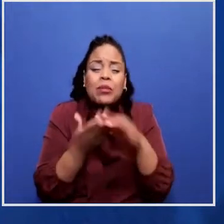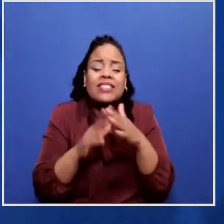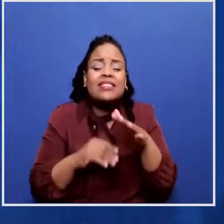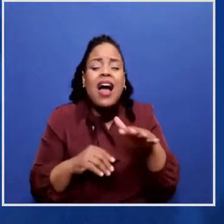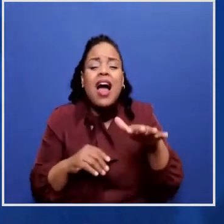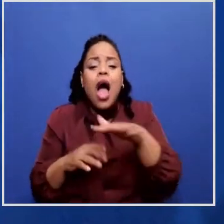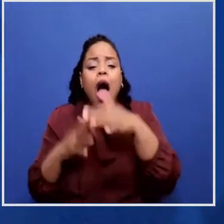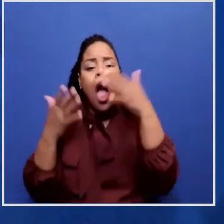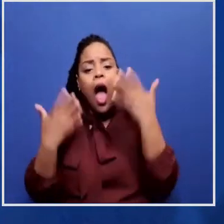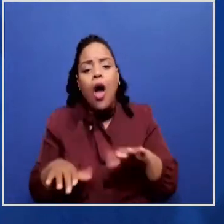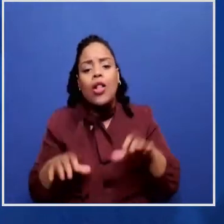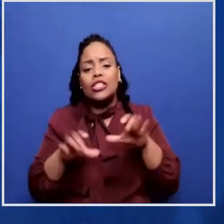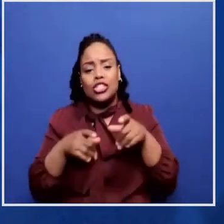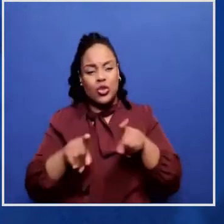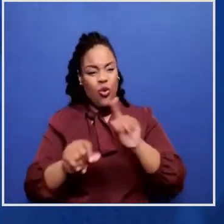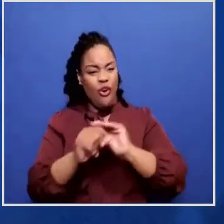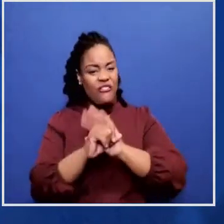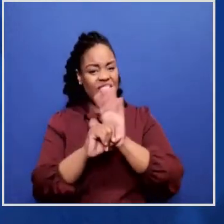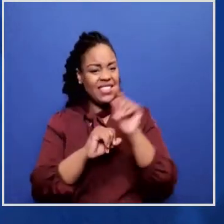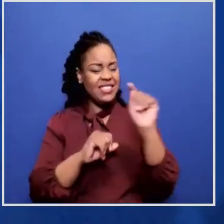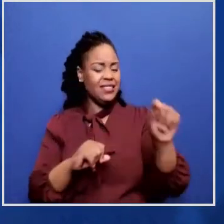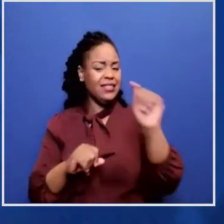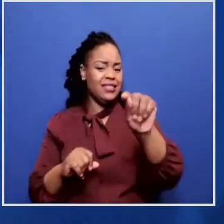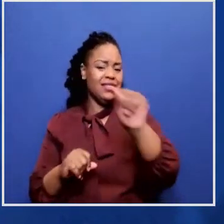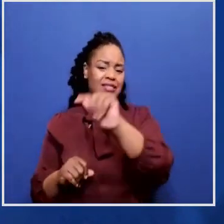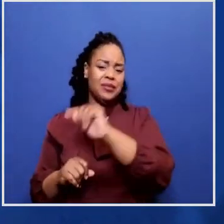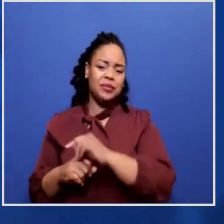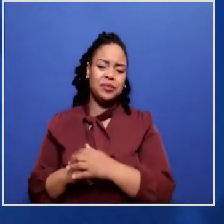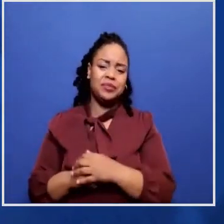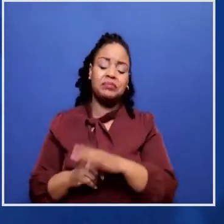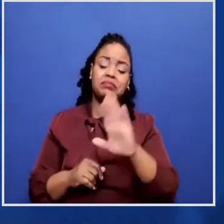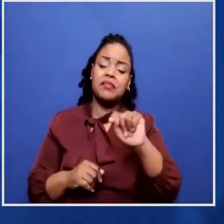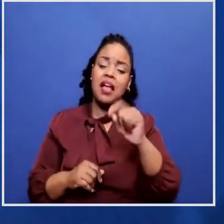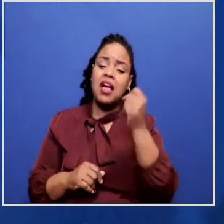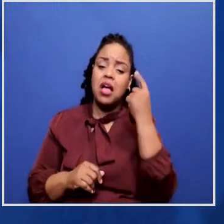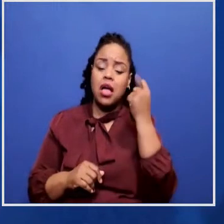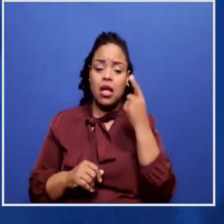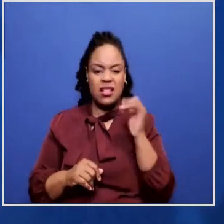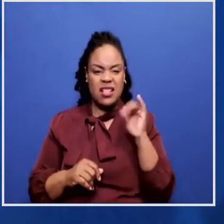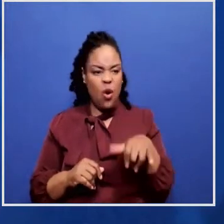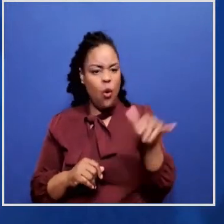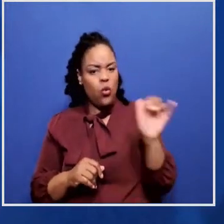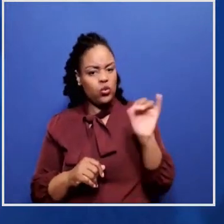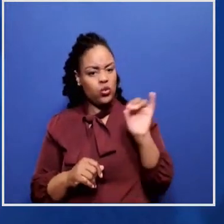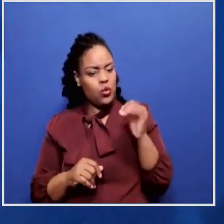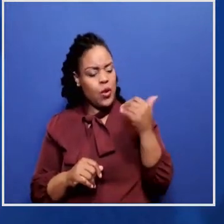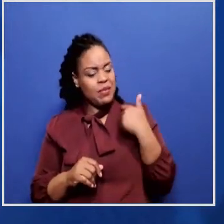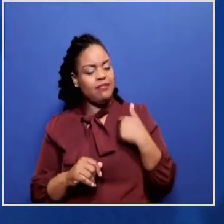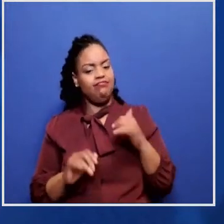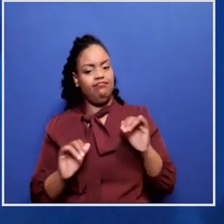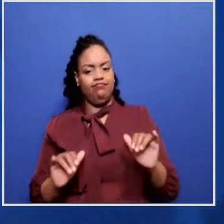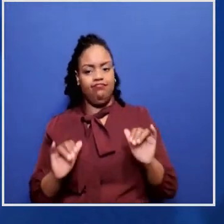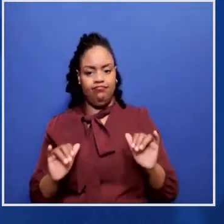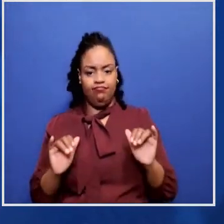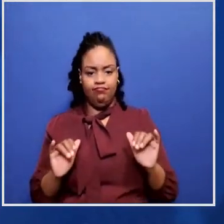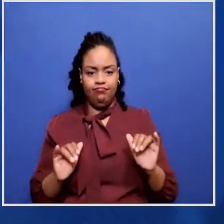DIFFERENT FAMILIES HAD FOOD TO PUT ON THEIR TABLES BY CHRISTMAS. IT WAS A SMALL STEP, ONE OF MANY THAT MY COMMUNITY HAS ALREADY SEEN DURING THE PANDEMIC. BUT IT ALSO SERVES AS A